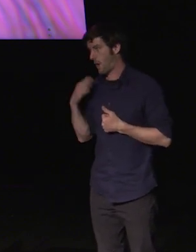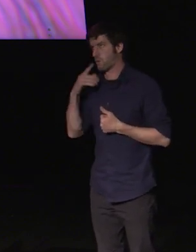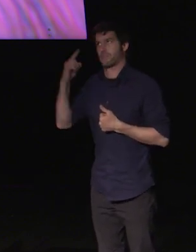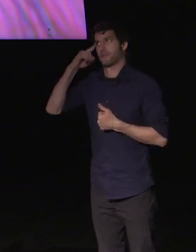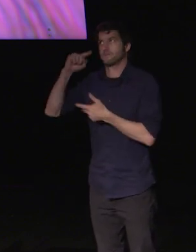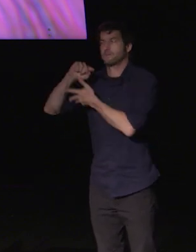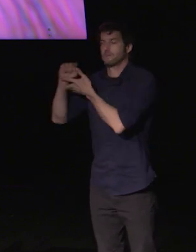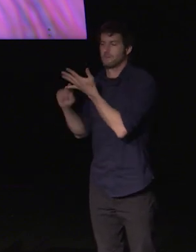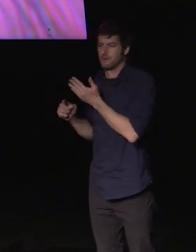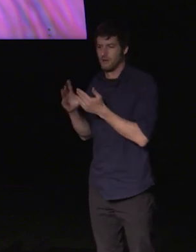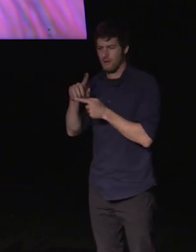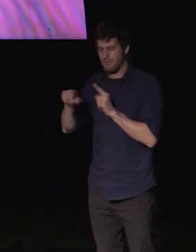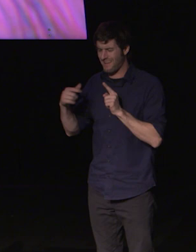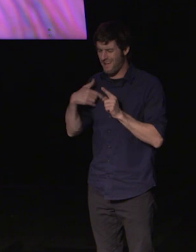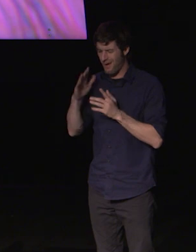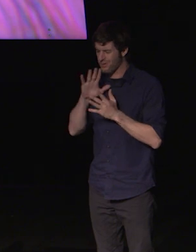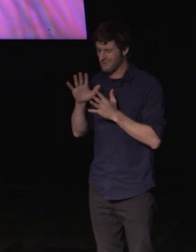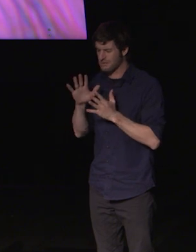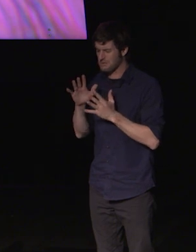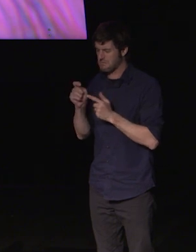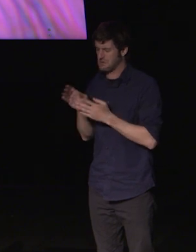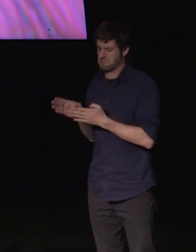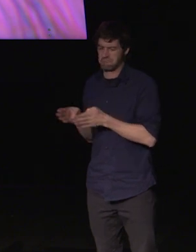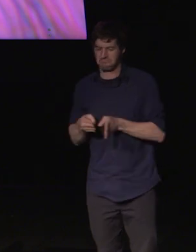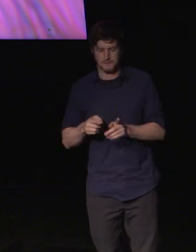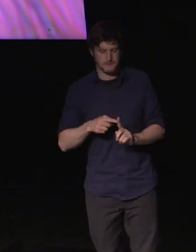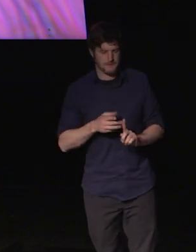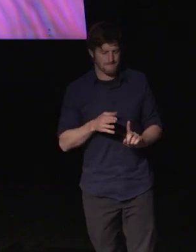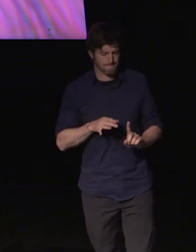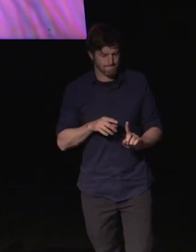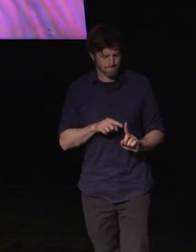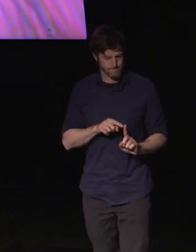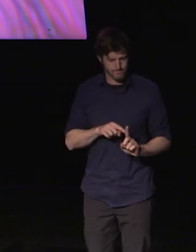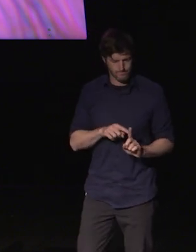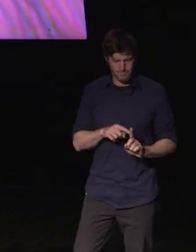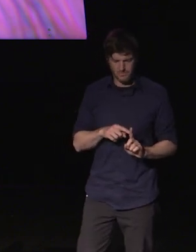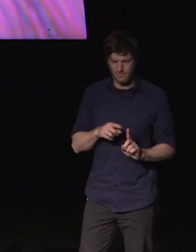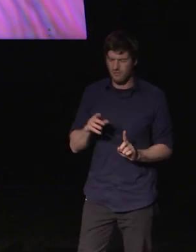But I'm gonna turn things on their side a little bit. Mention a couple of different things.